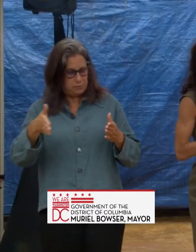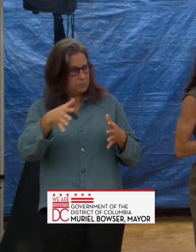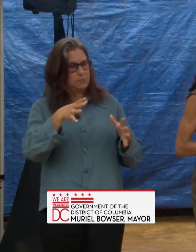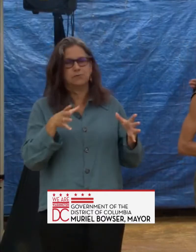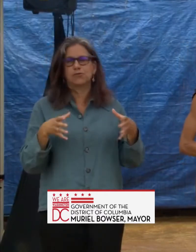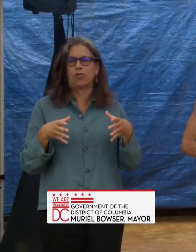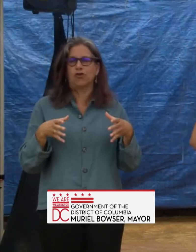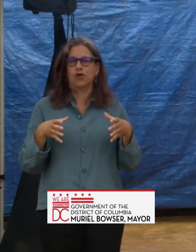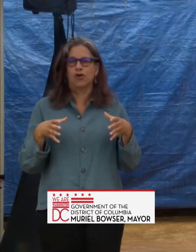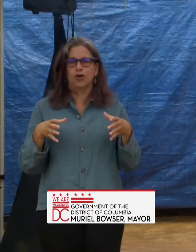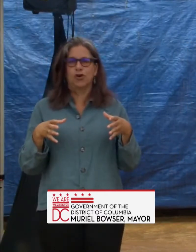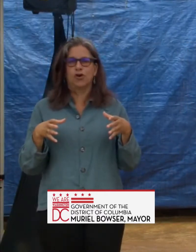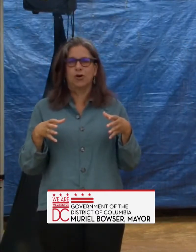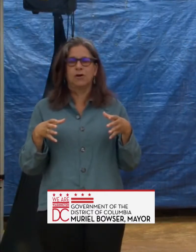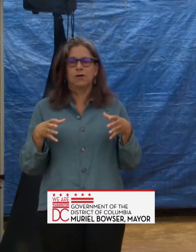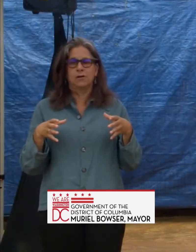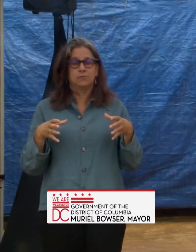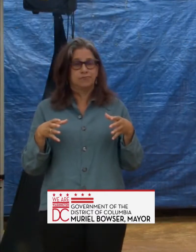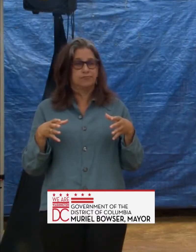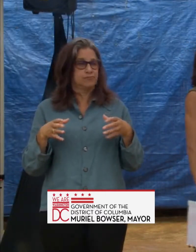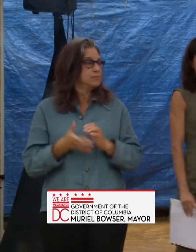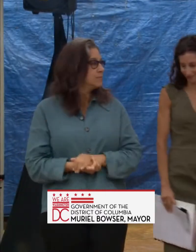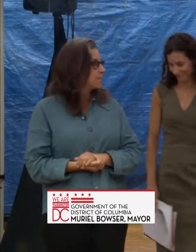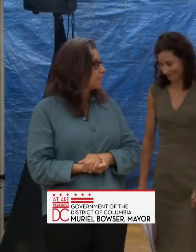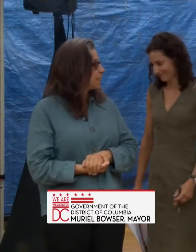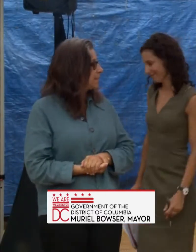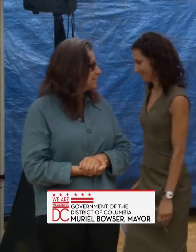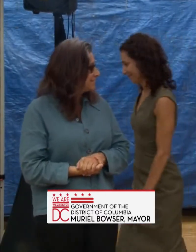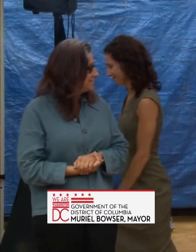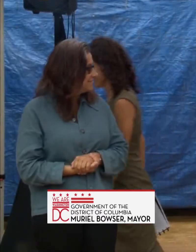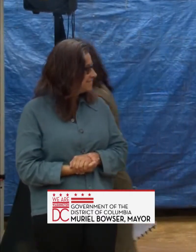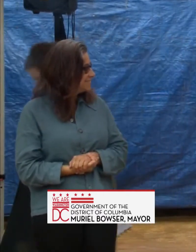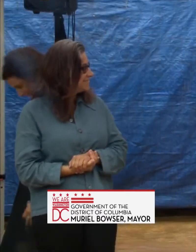THANK YOU, LAURA. CONGRATULATIONS.